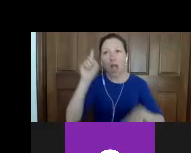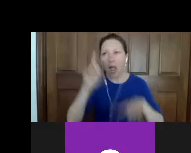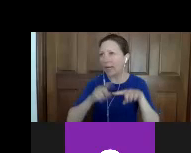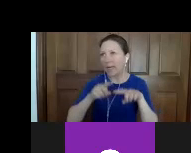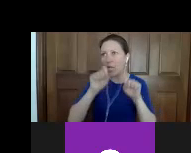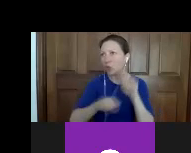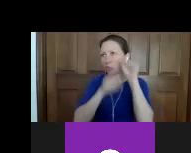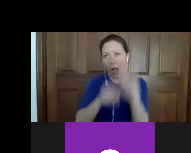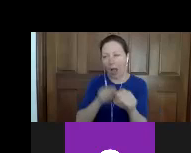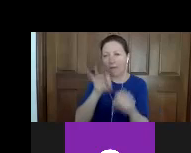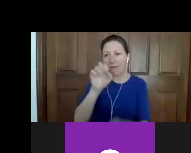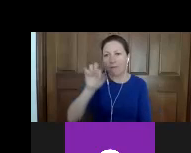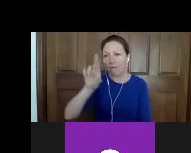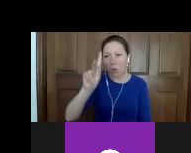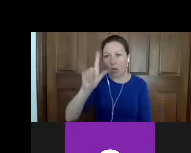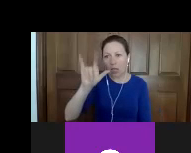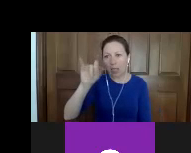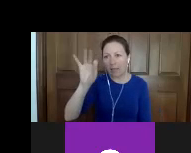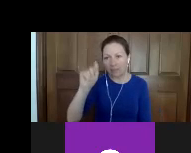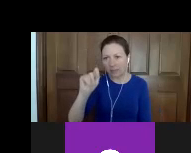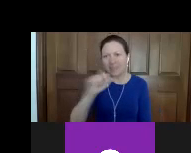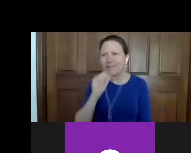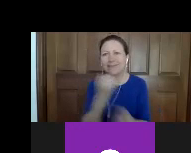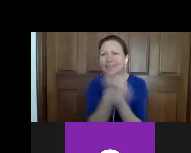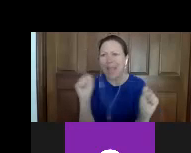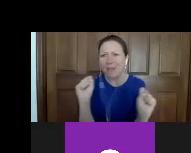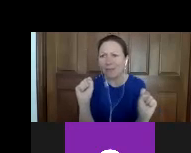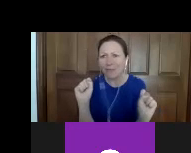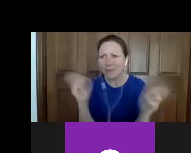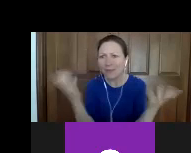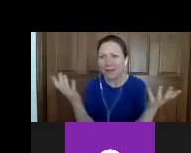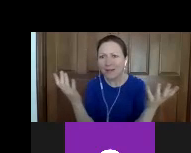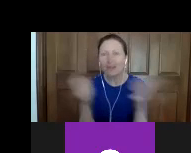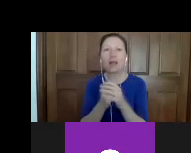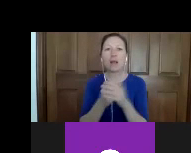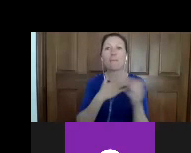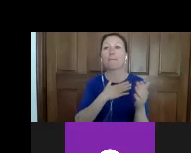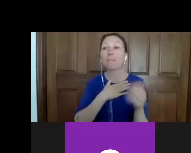it is not safe. If the job, the essential functions of the job that I need to drive